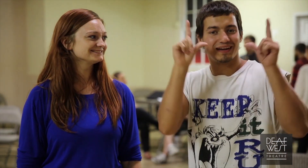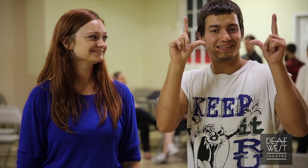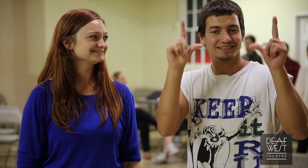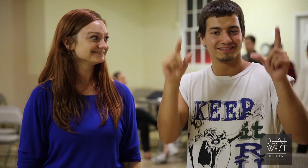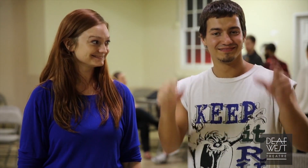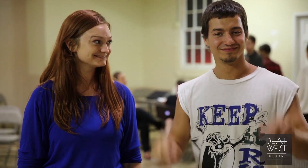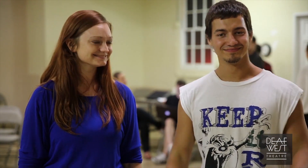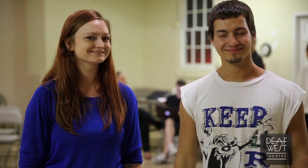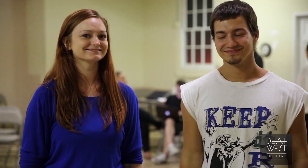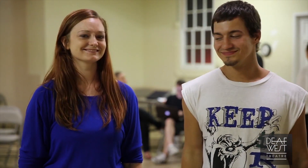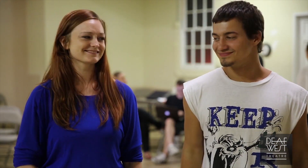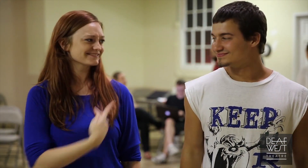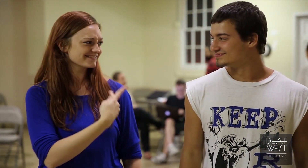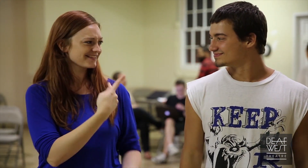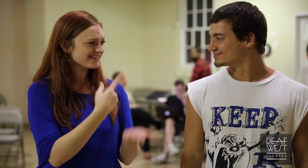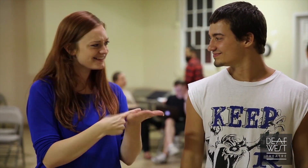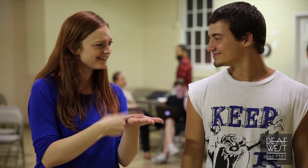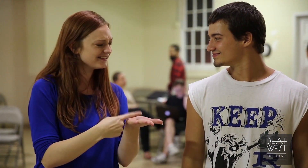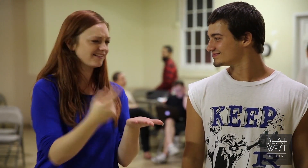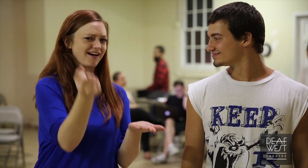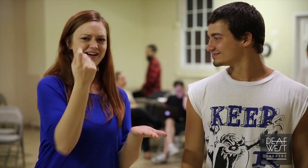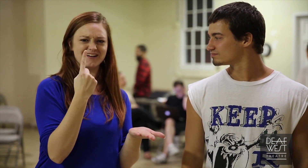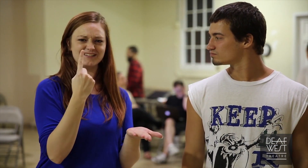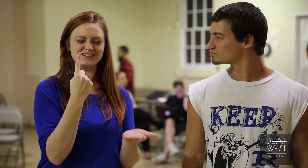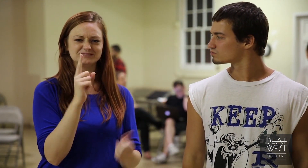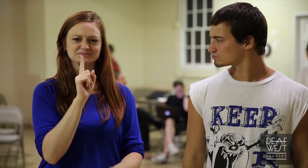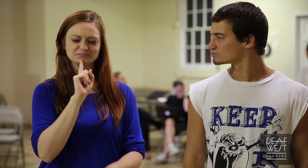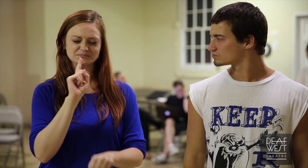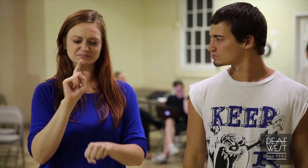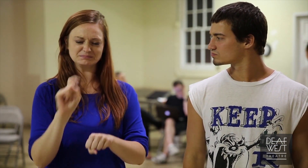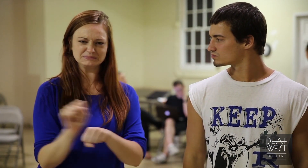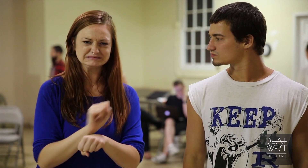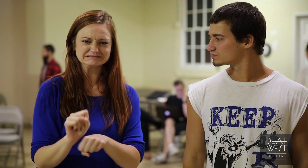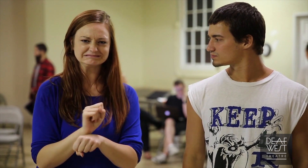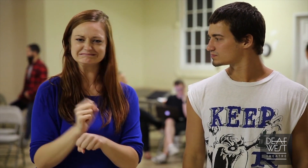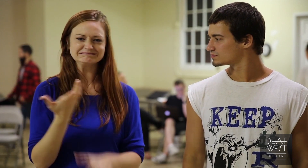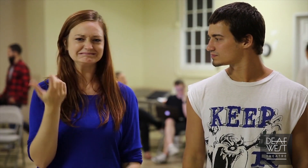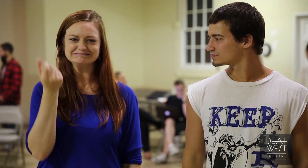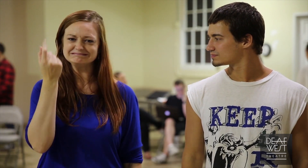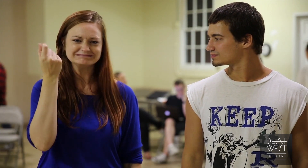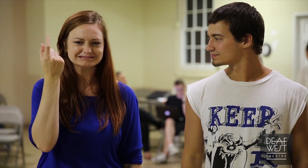Spring Awakening. We've been discussing how we want to explain True biz.